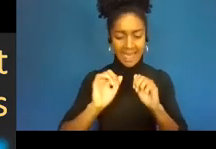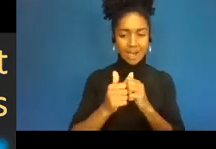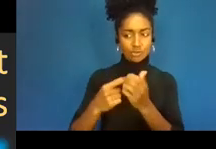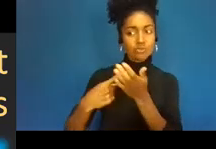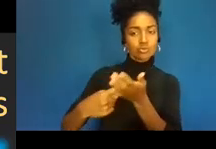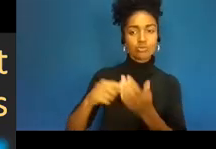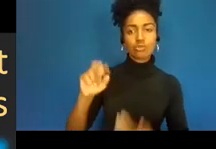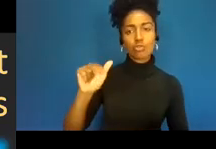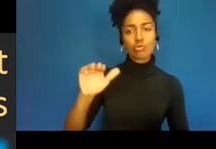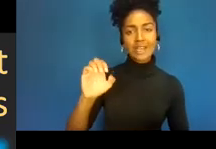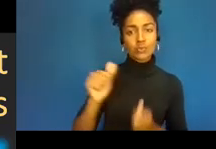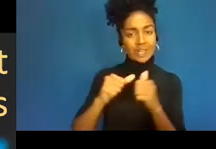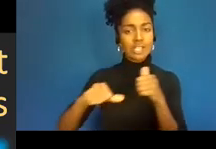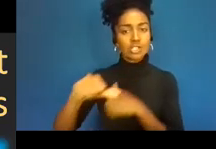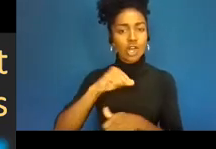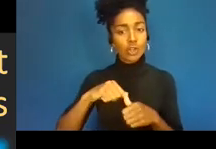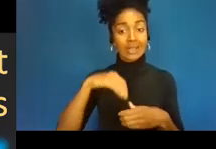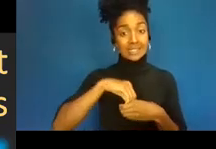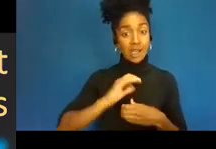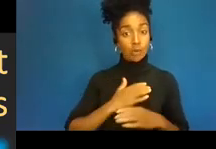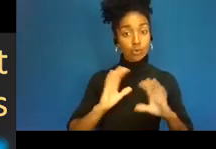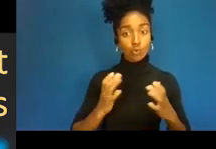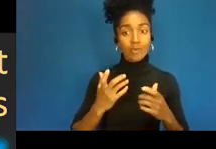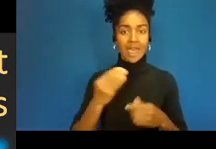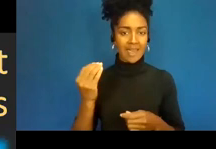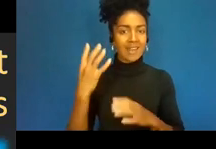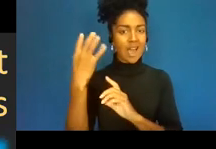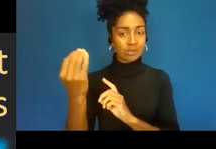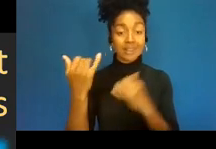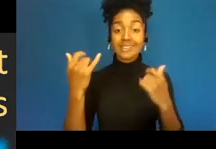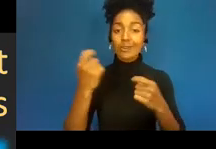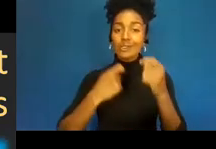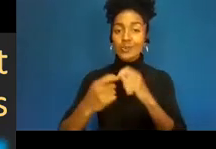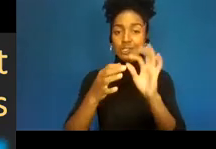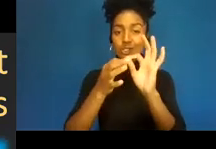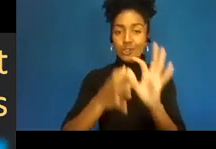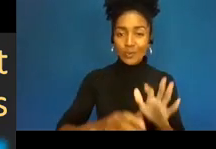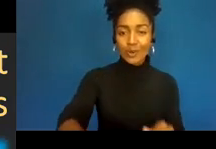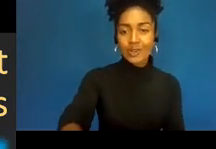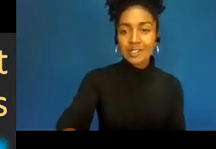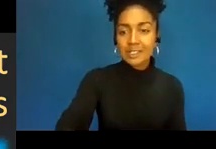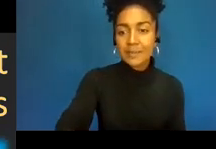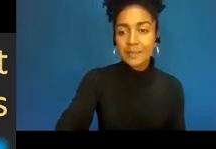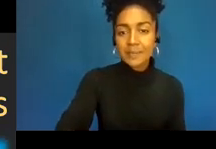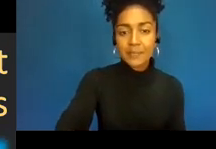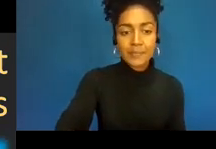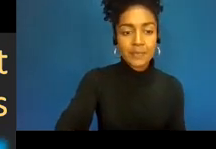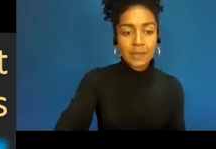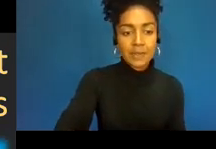both within our groups and outside of the groups with which we identify. We know that talking about race can be uncomfortable,